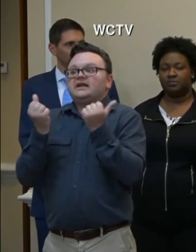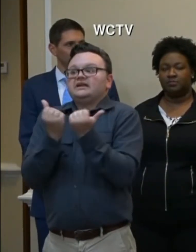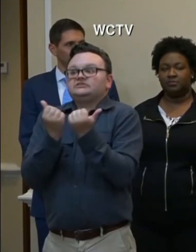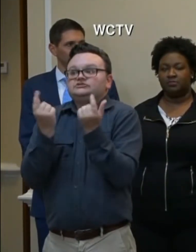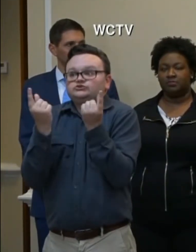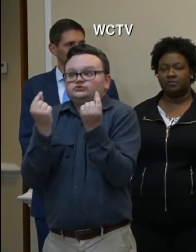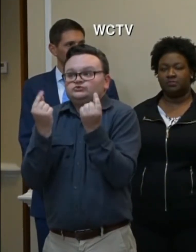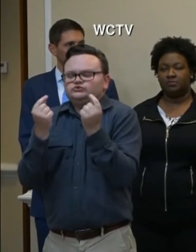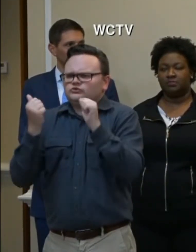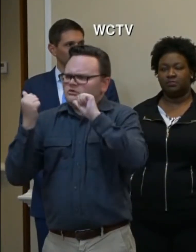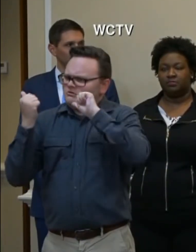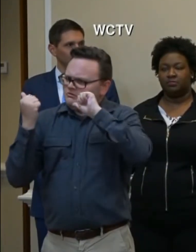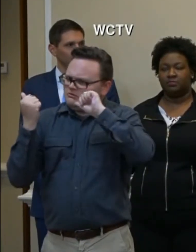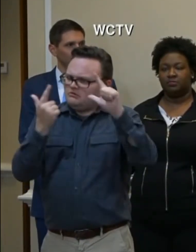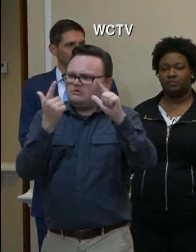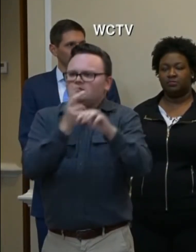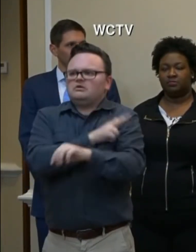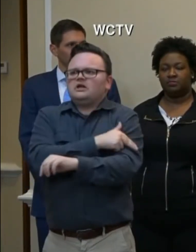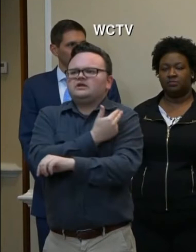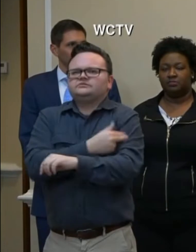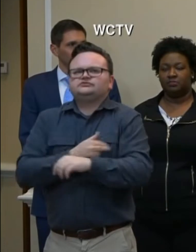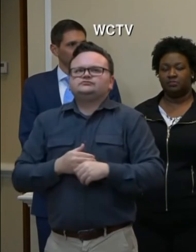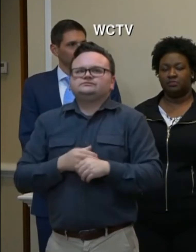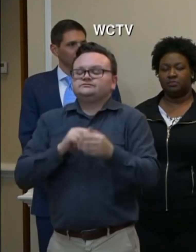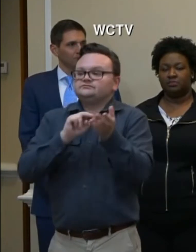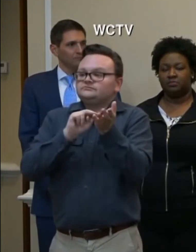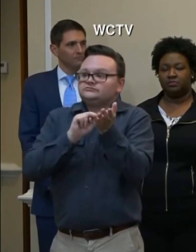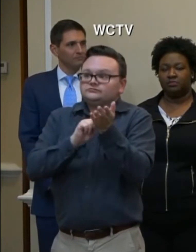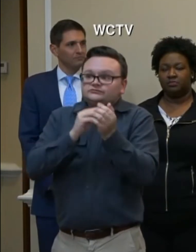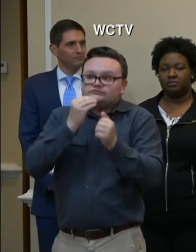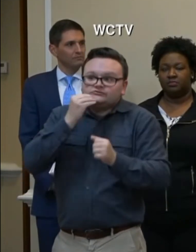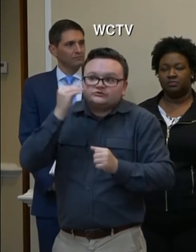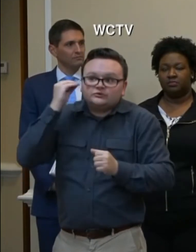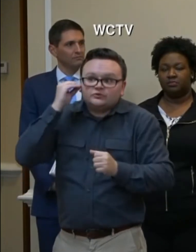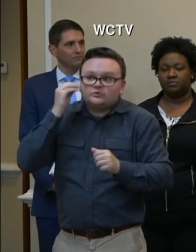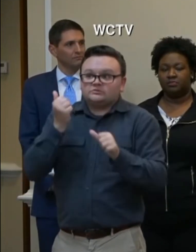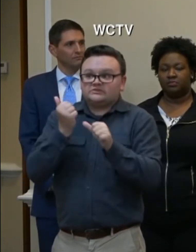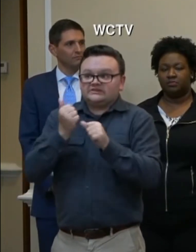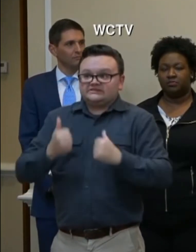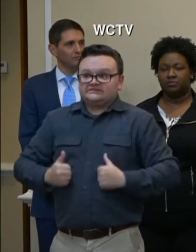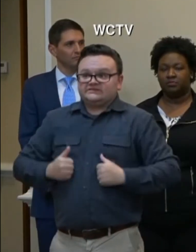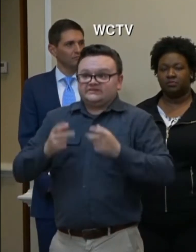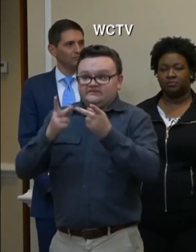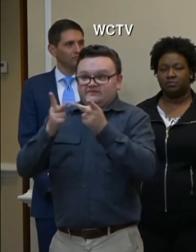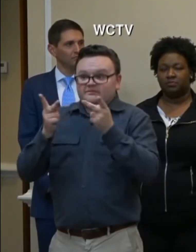hospitals nursing homes and assisted living facilities that have had issues